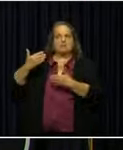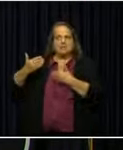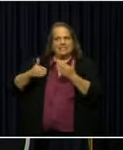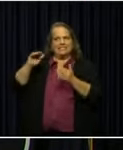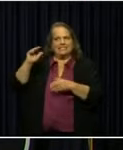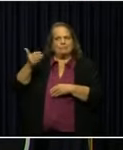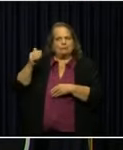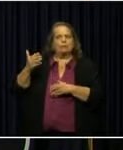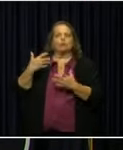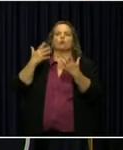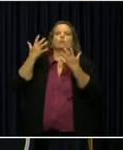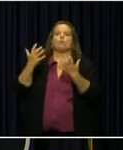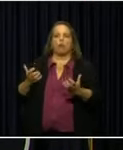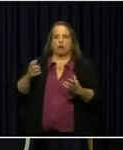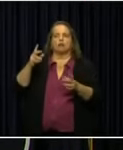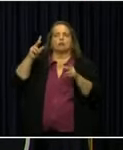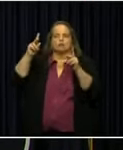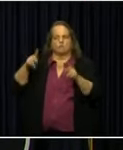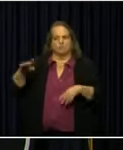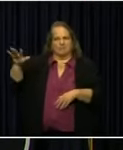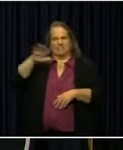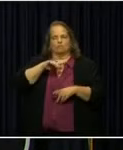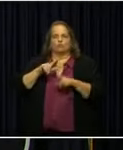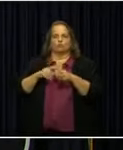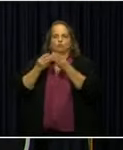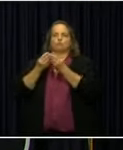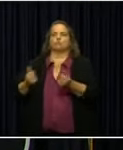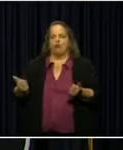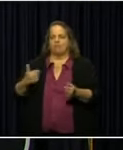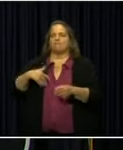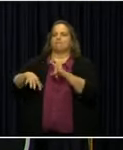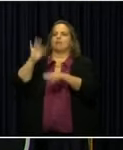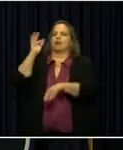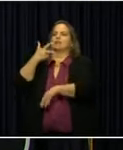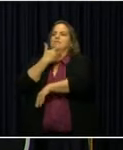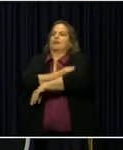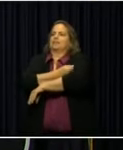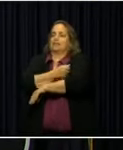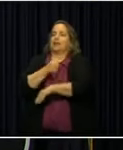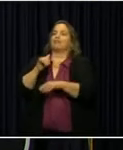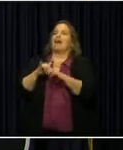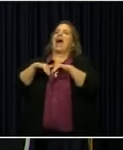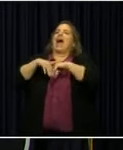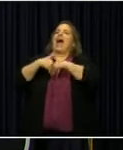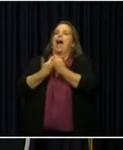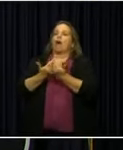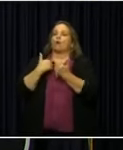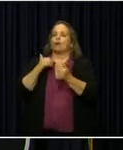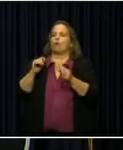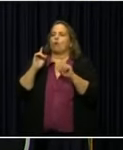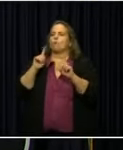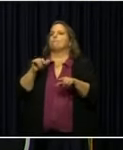SPECIFIC BENCHMARKS. NOW WE BELIEVE, GIVEN THAT, THAT POSSIBLY EVEN BEFORE MAY WE'D